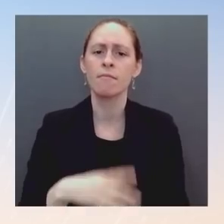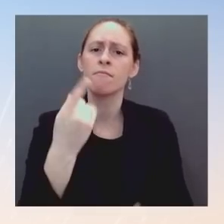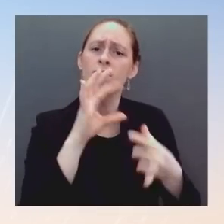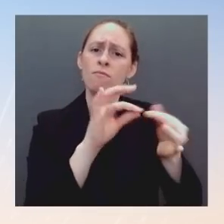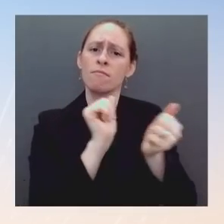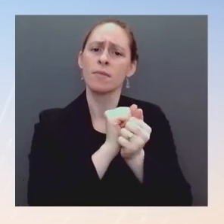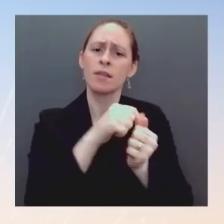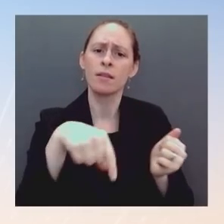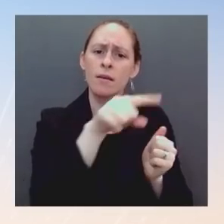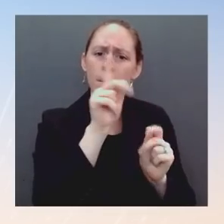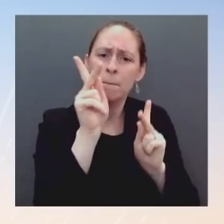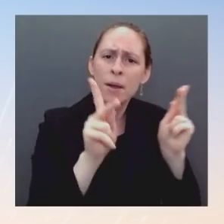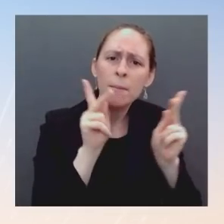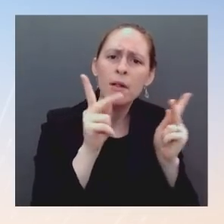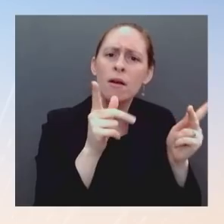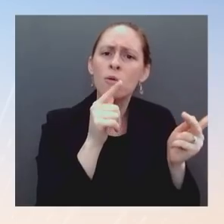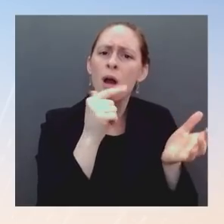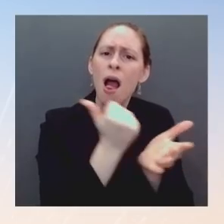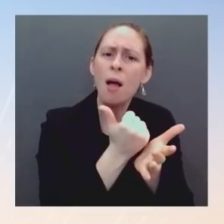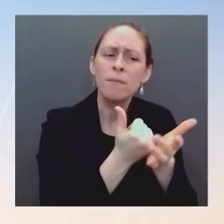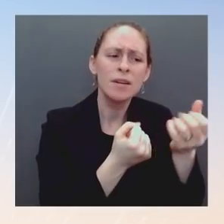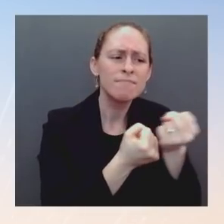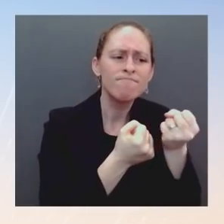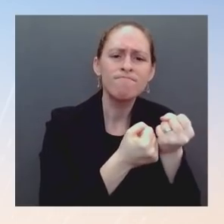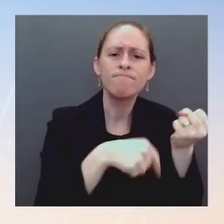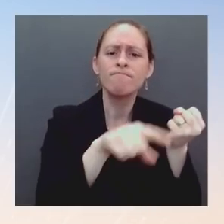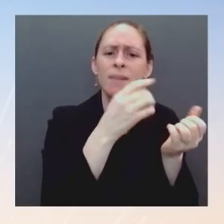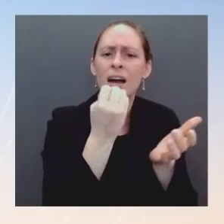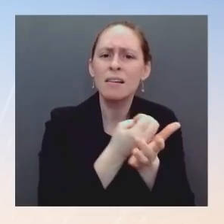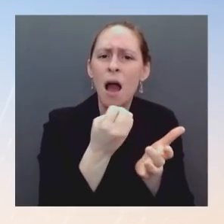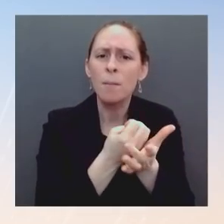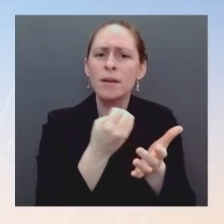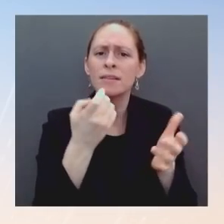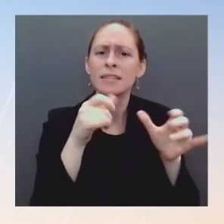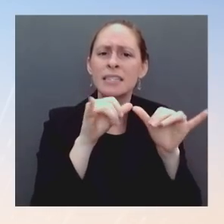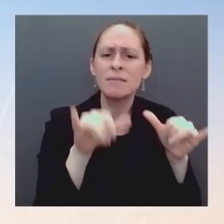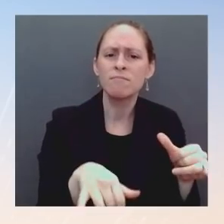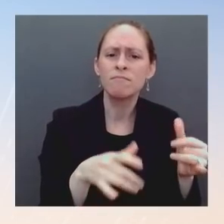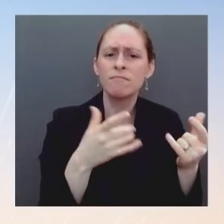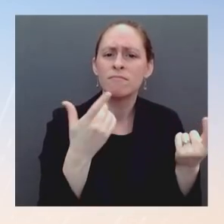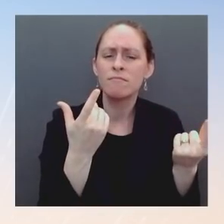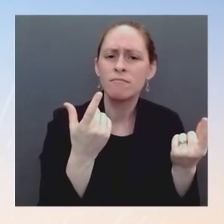this bipartisan legislation that seems to be coming through pretty quickly that would include, potentially,